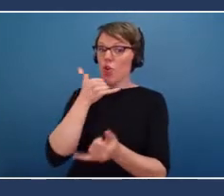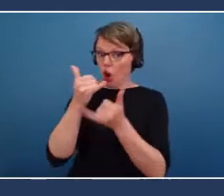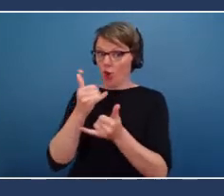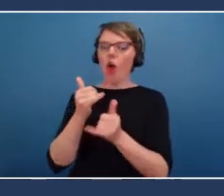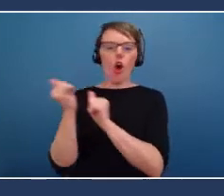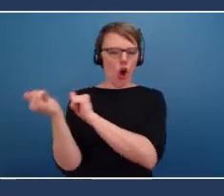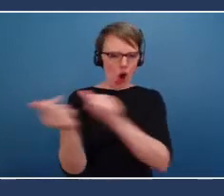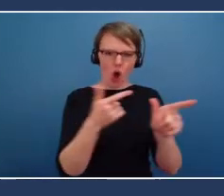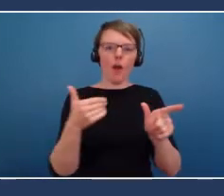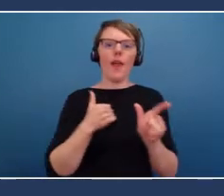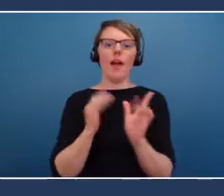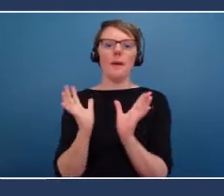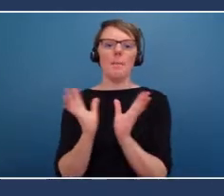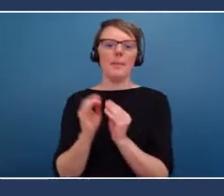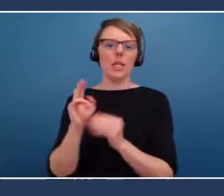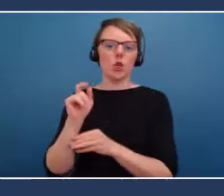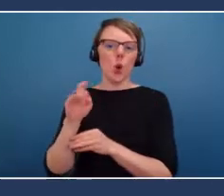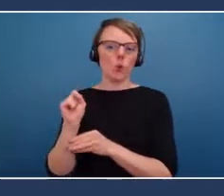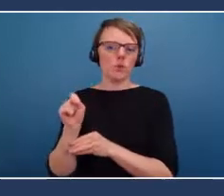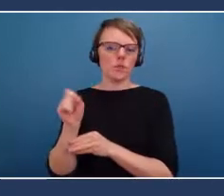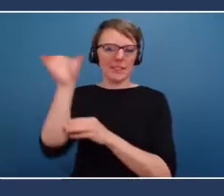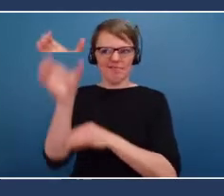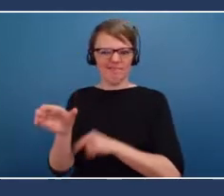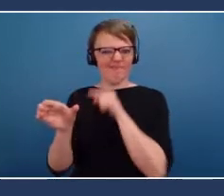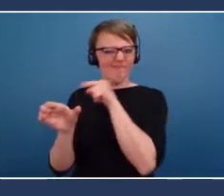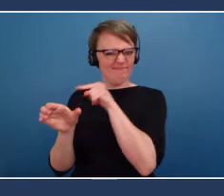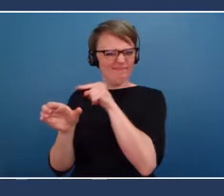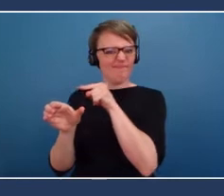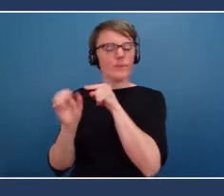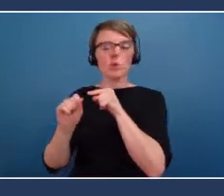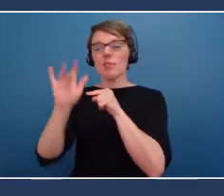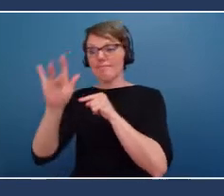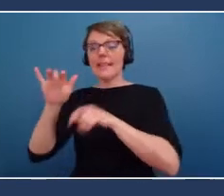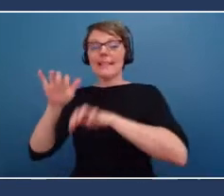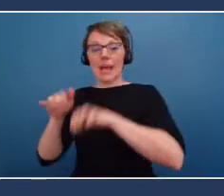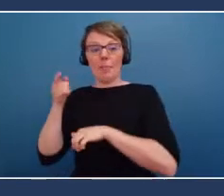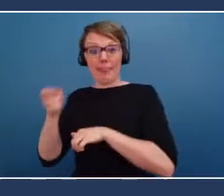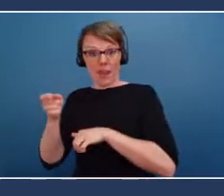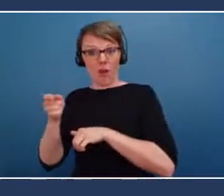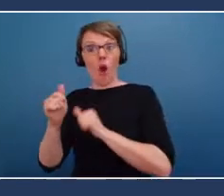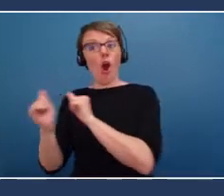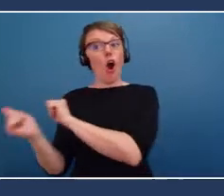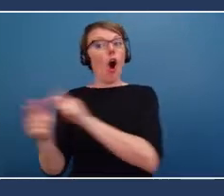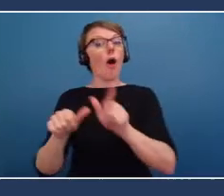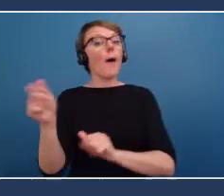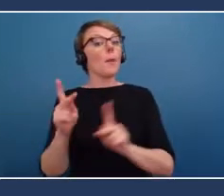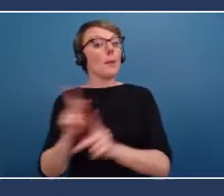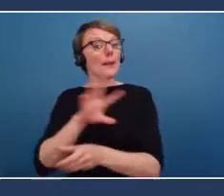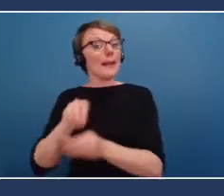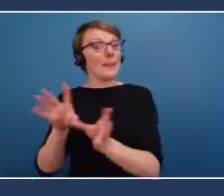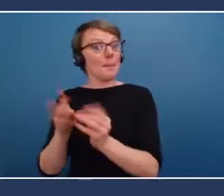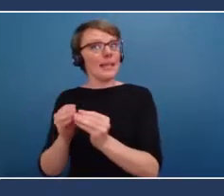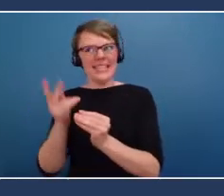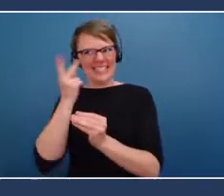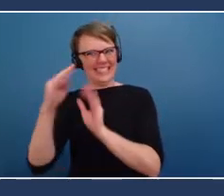You type in the meeting notes. They are shared with everybody else on the meeting. And so, at the end of the meeting, you have these clear actions that everyone is going to take.